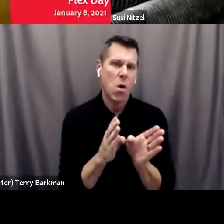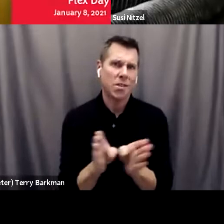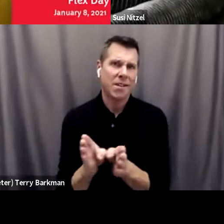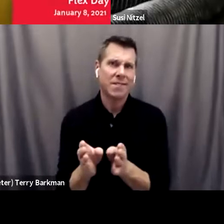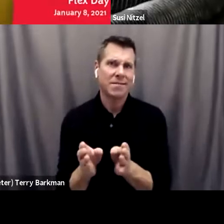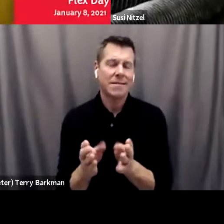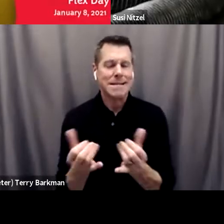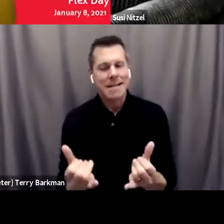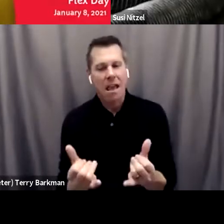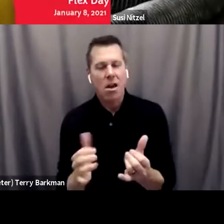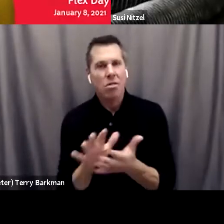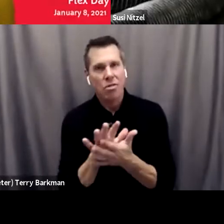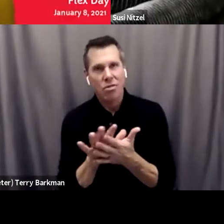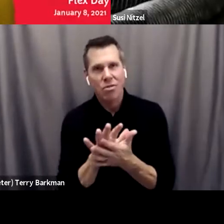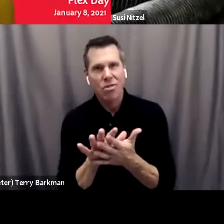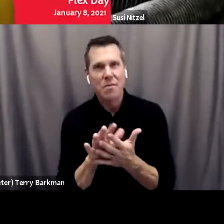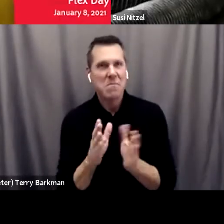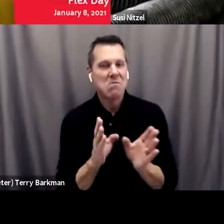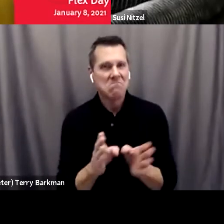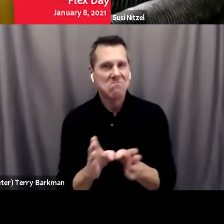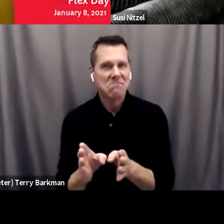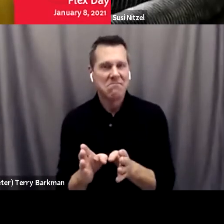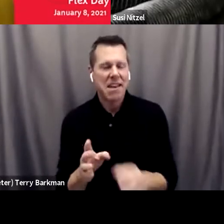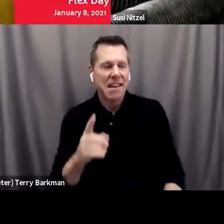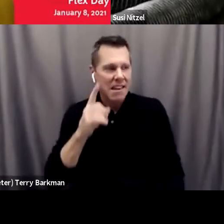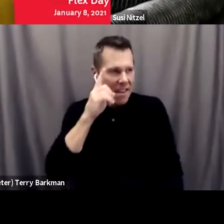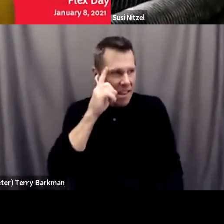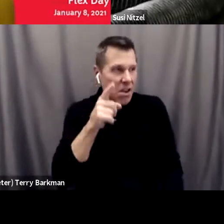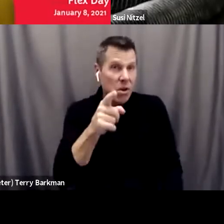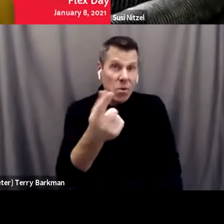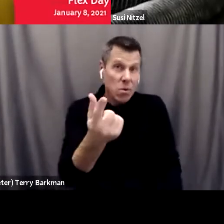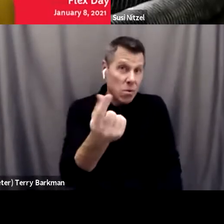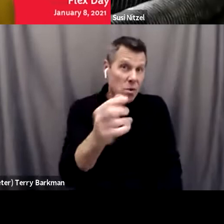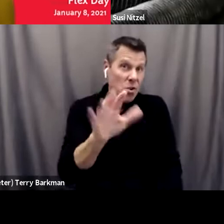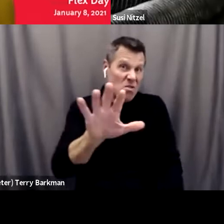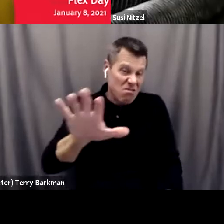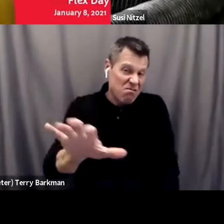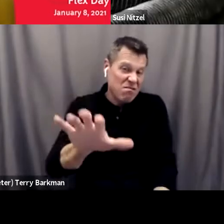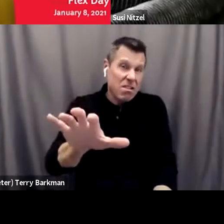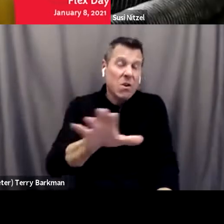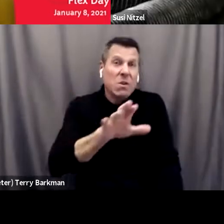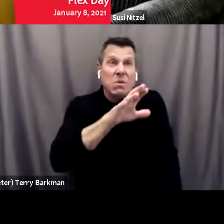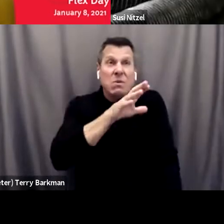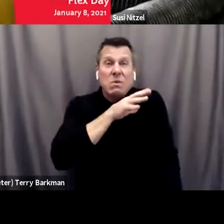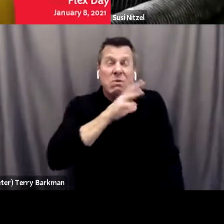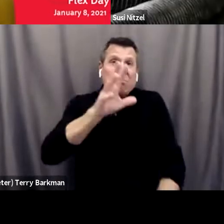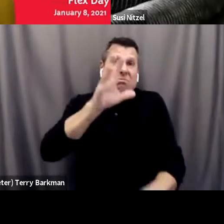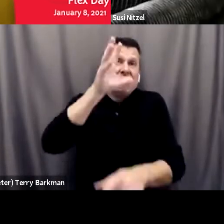I mean, I I think that what what you do in your area is amazing because it's it's something that we have faculty need to do